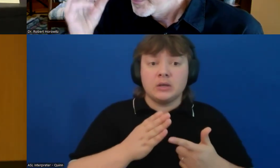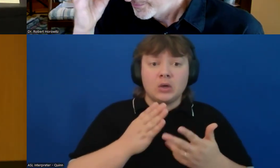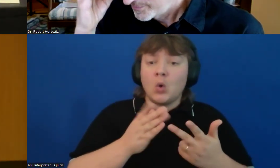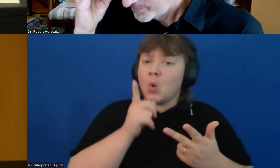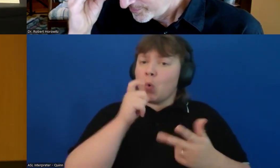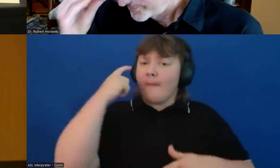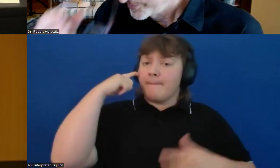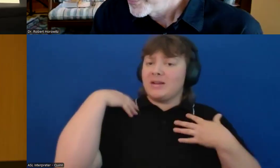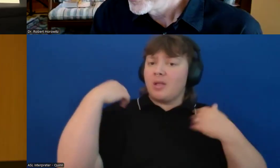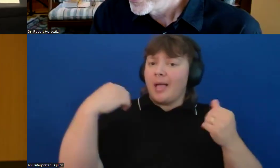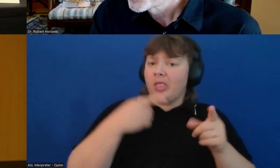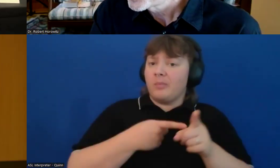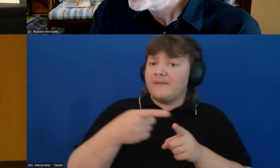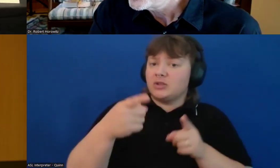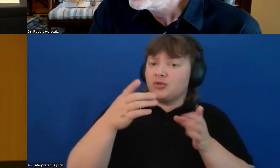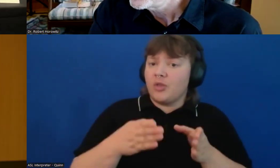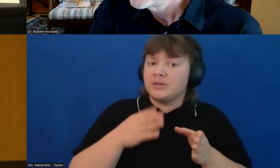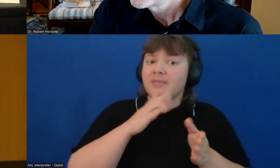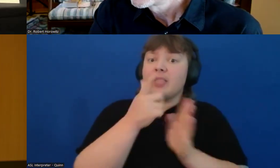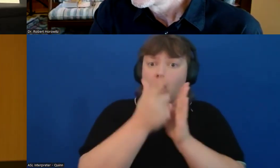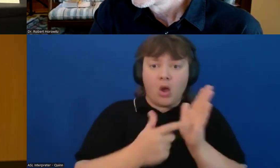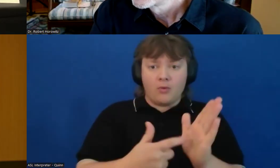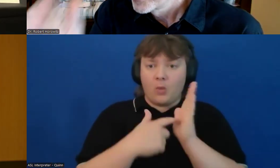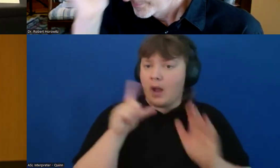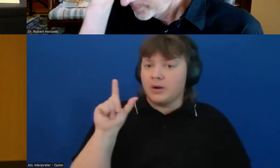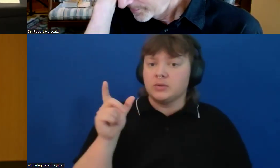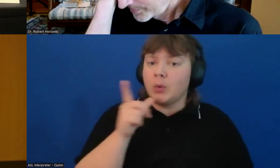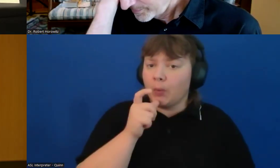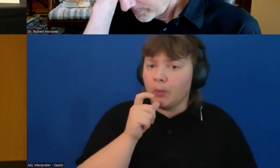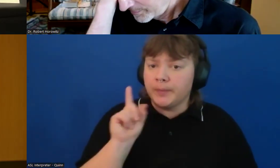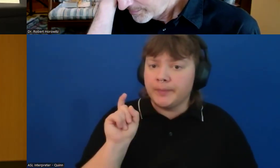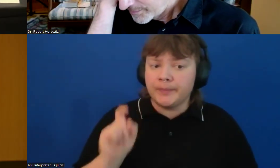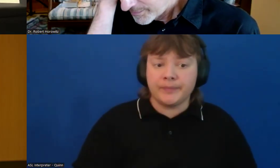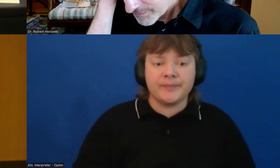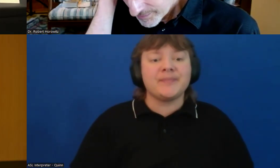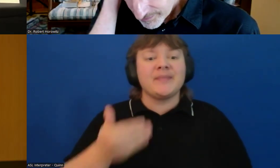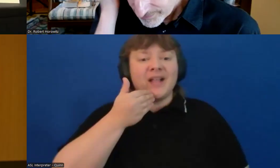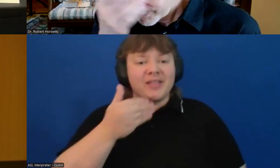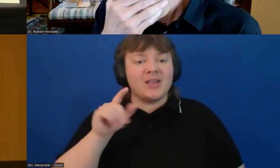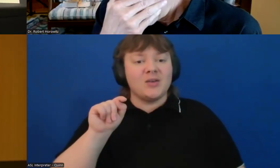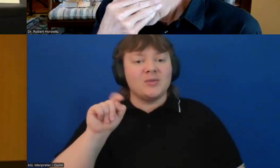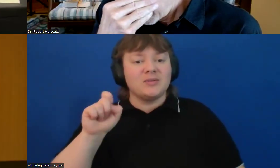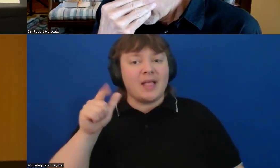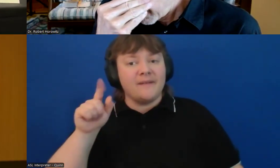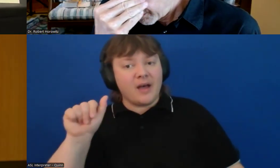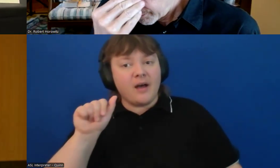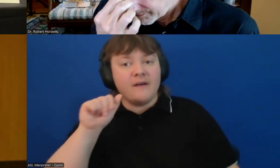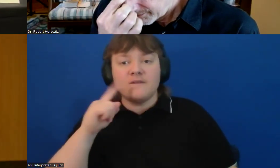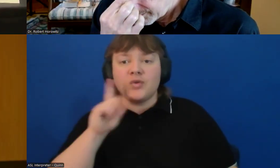mental health professionals that the law calls for? Yeah, thank you for the question. So, uh the